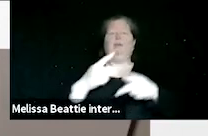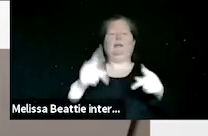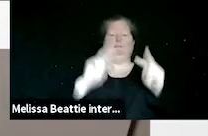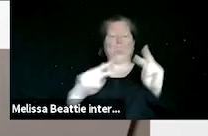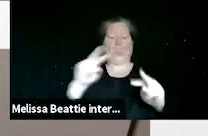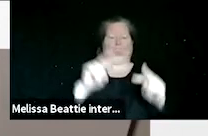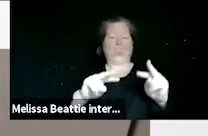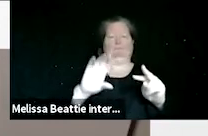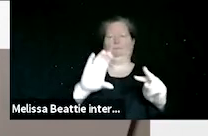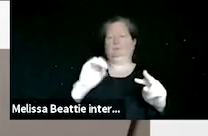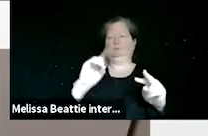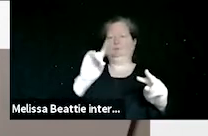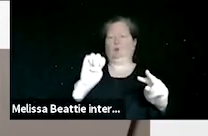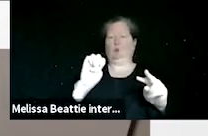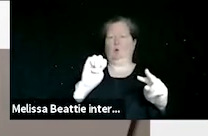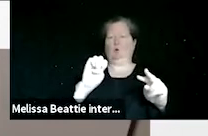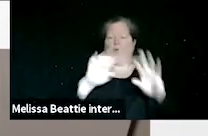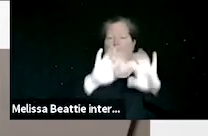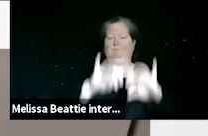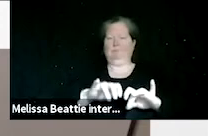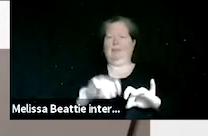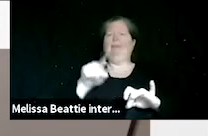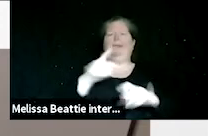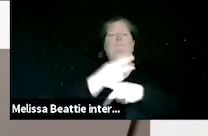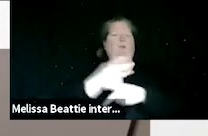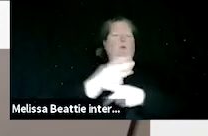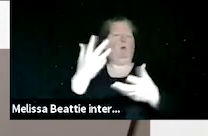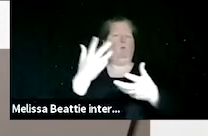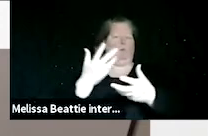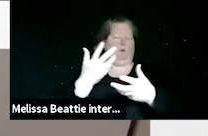Ben Woelk: We had a tremendous amount of fun with it, we were launching it